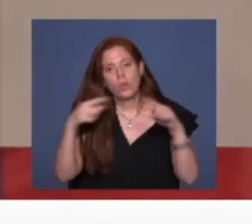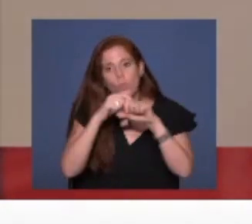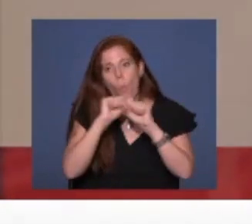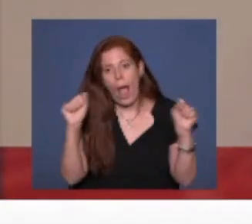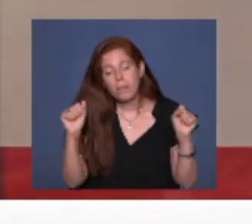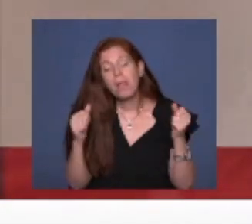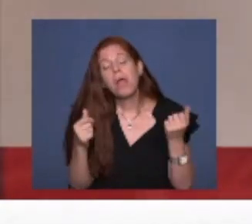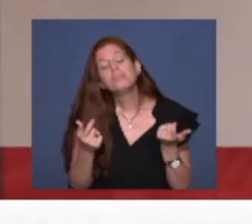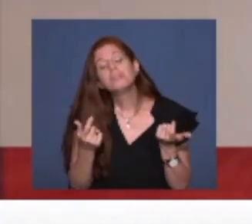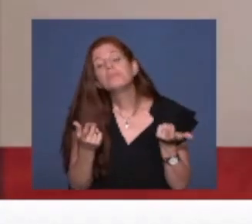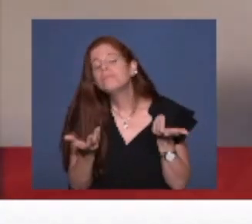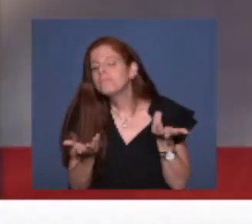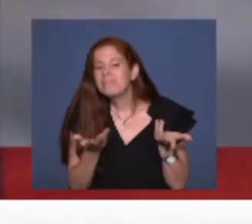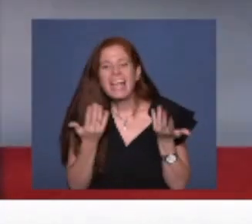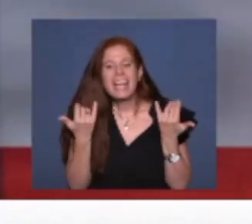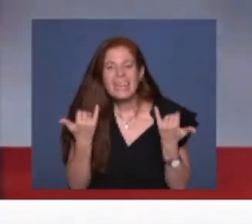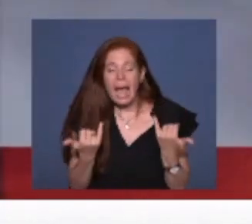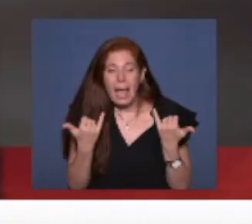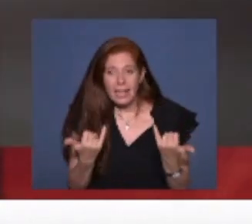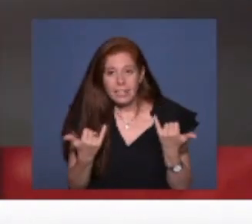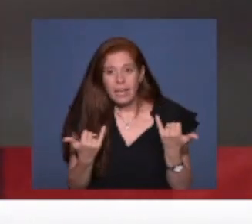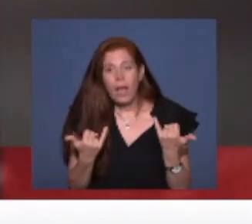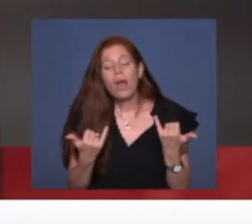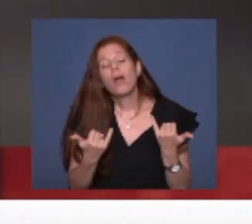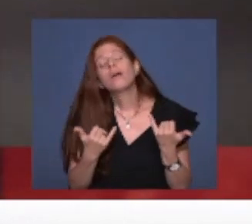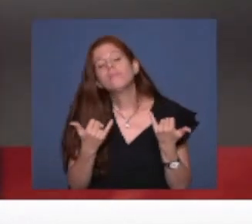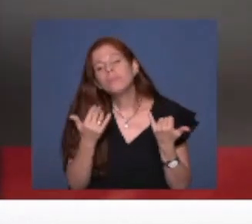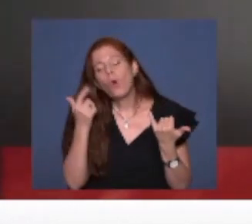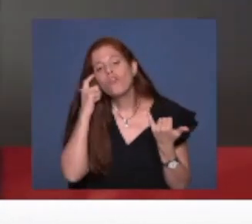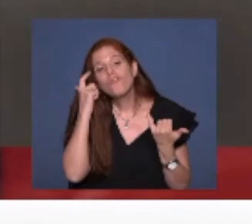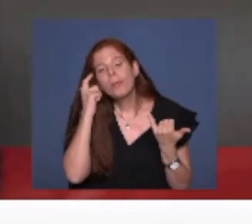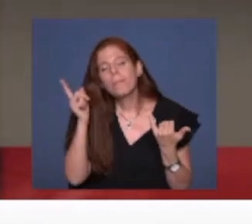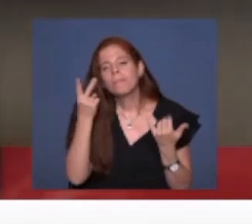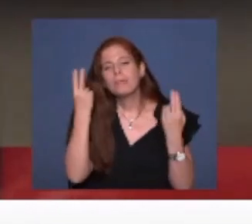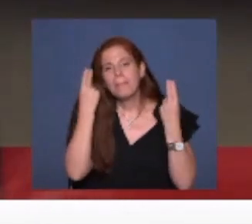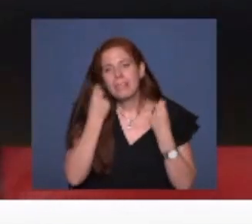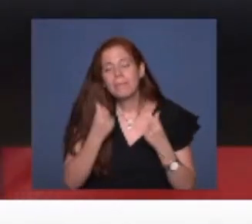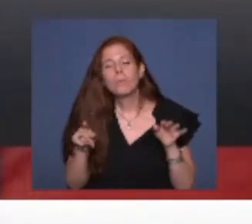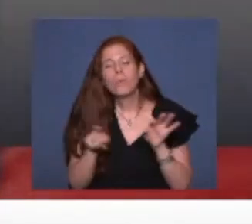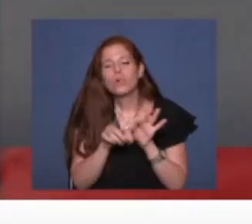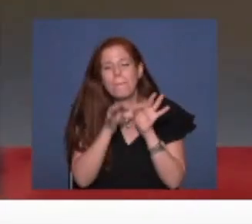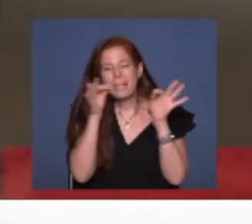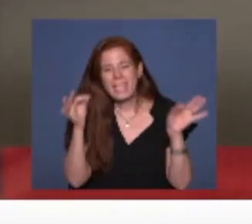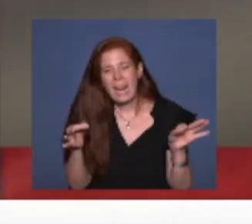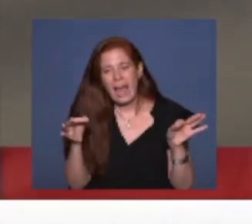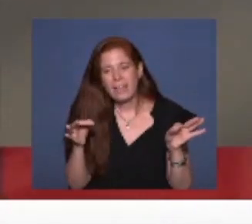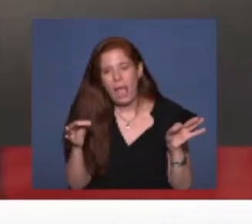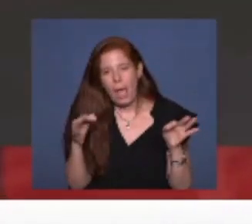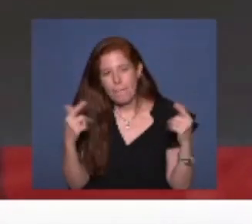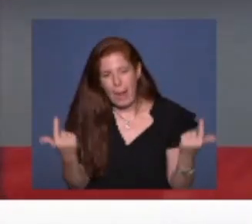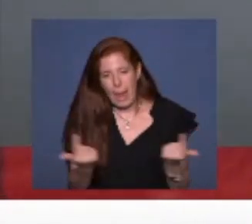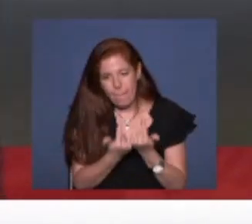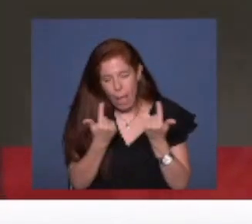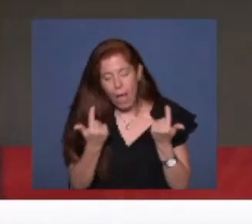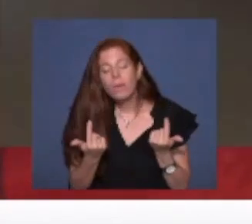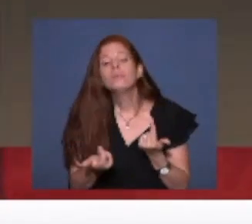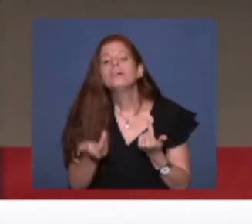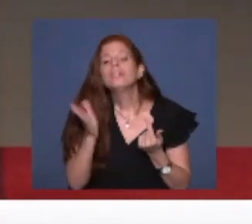as we've seen several times by now, as well as the ICBM. This is the second time the "Chetz" missile has intercepted an ICBM.